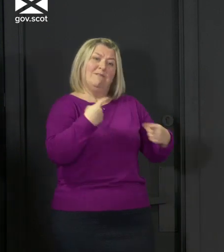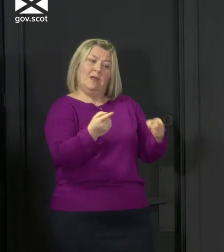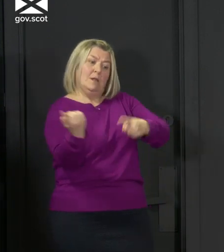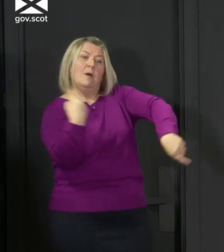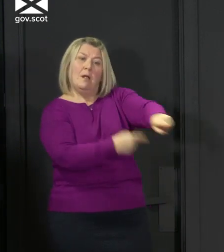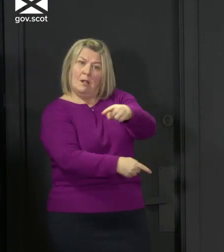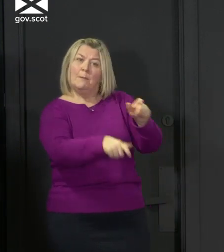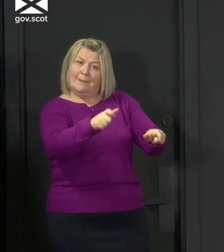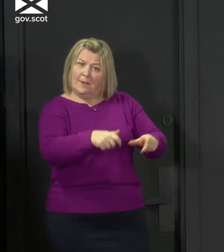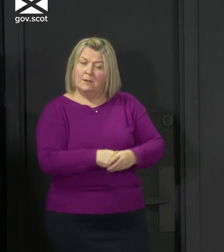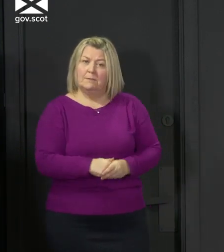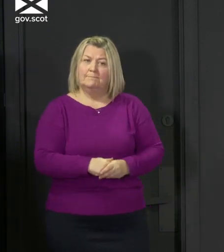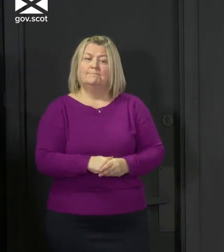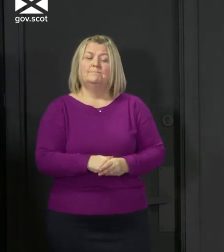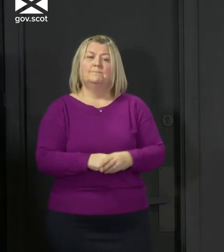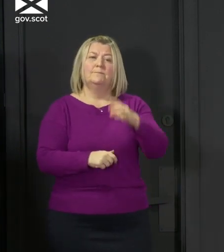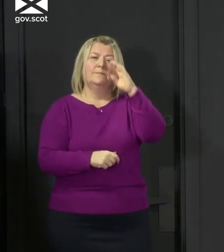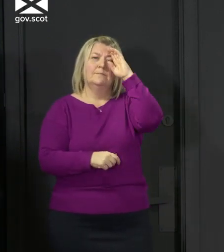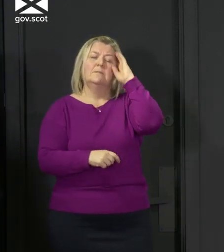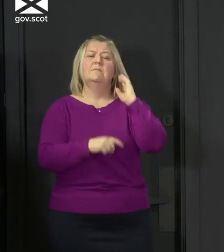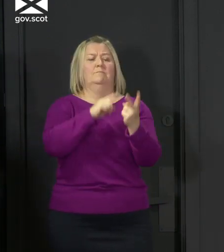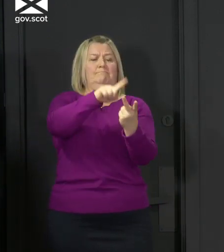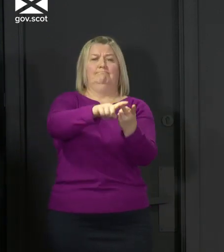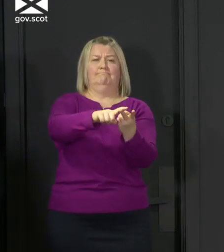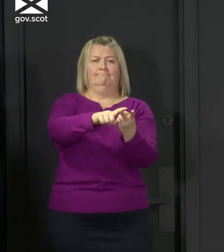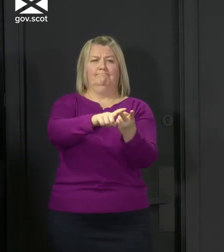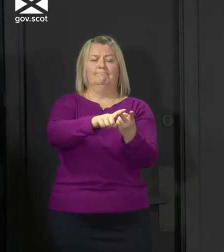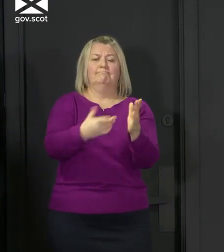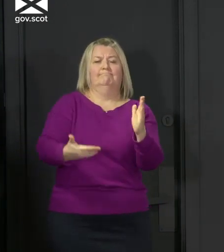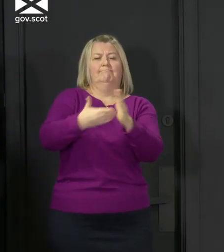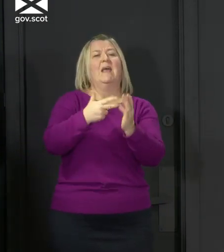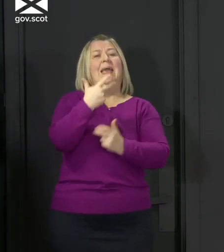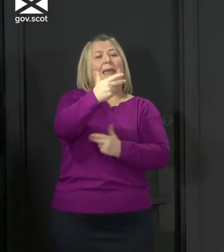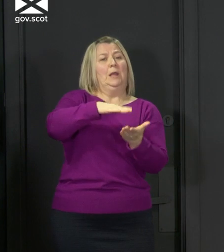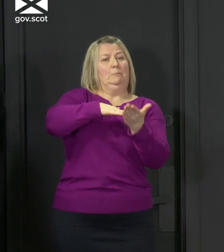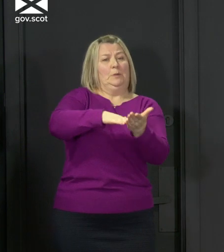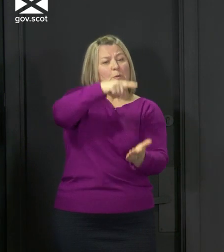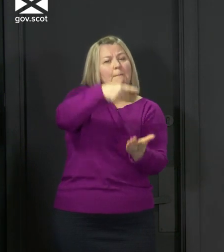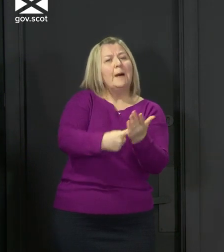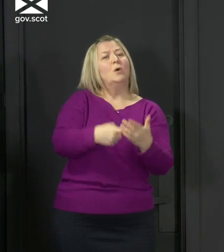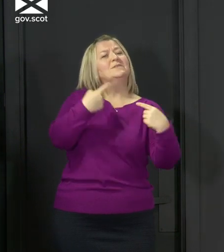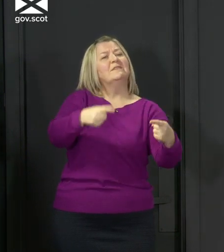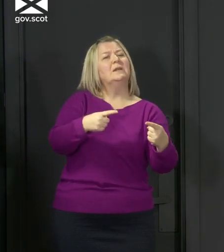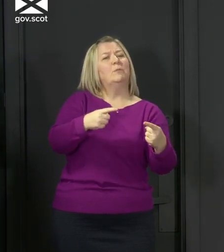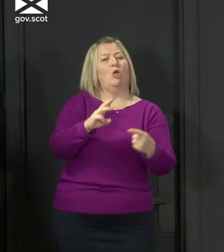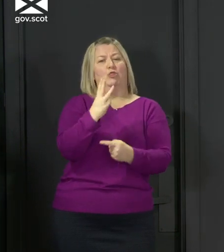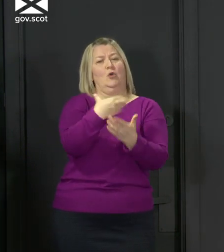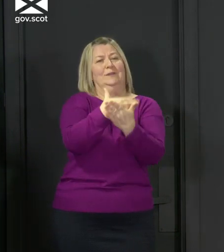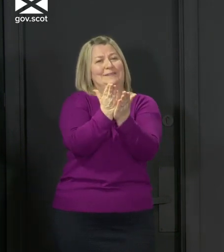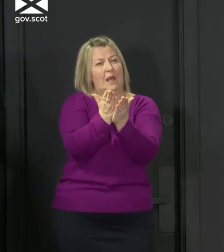The second point is that an additional £8m is being made available to help third sector organisations.